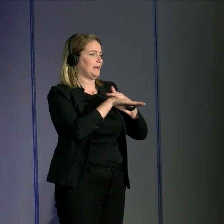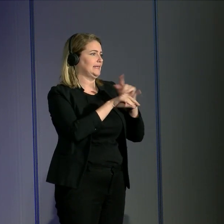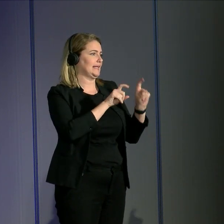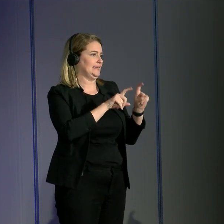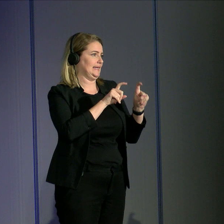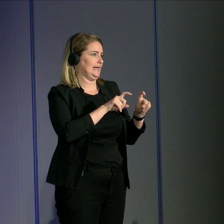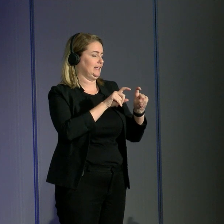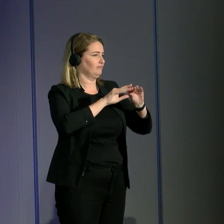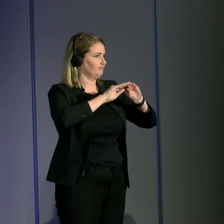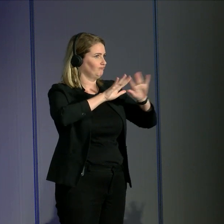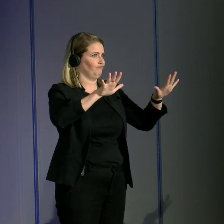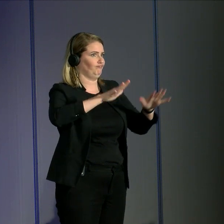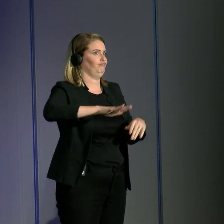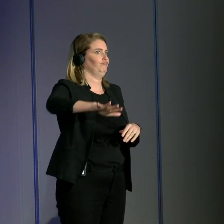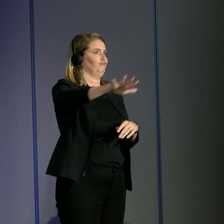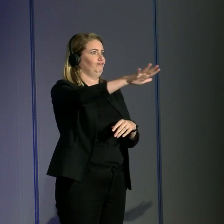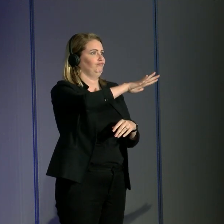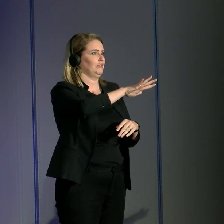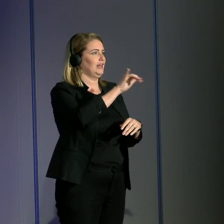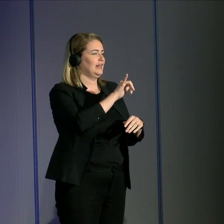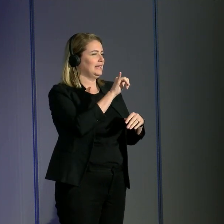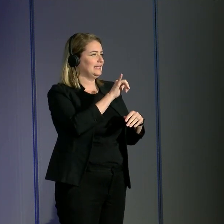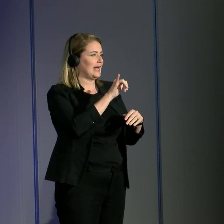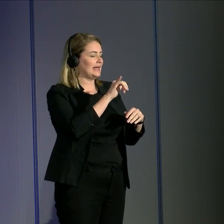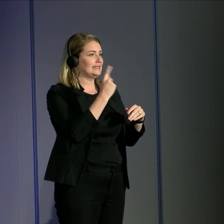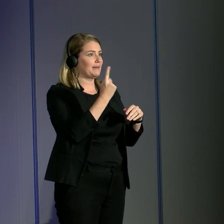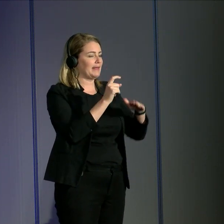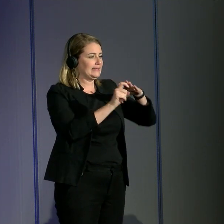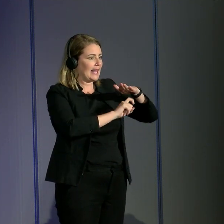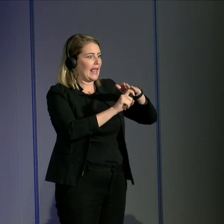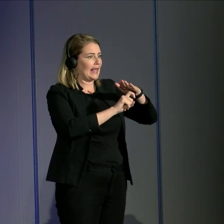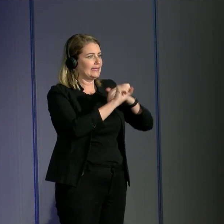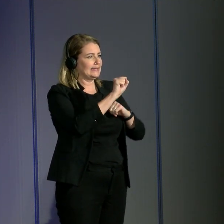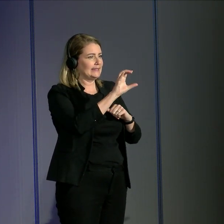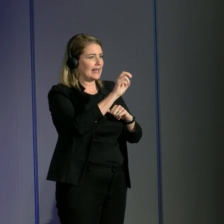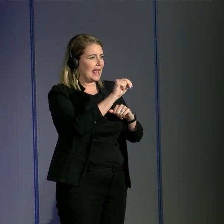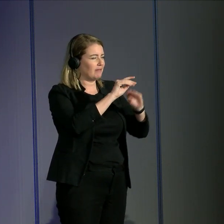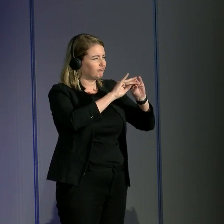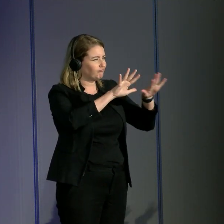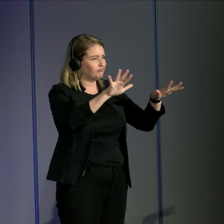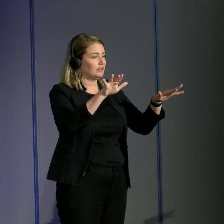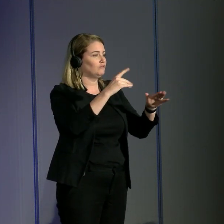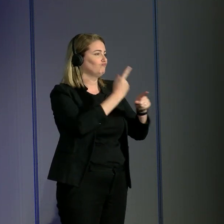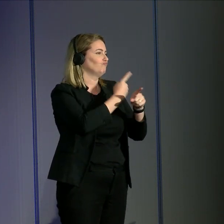So we're talking about a scanning engine, scanning probably on a regular basis.